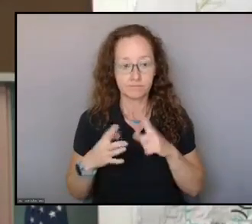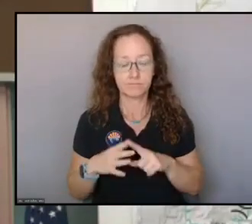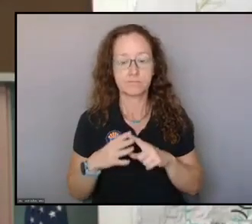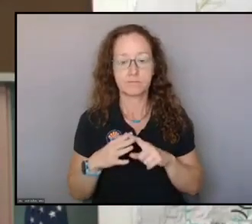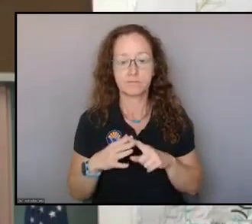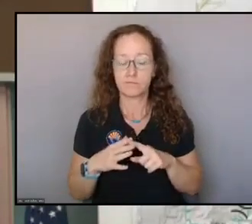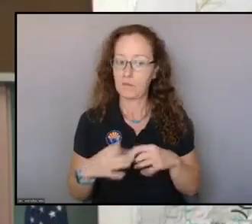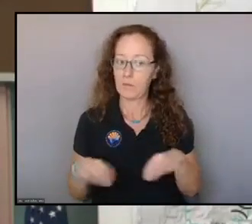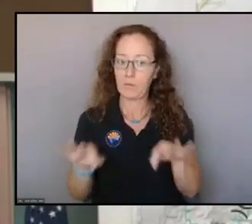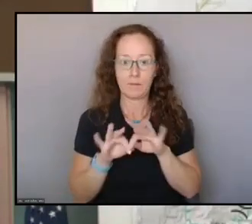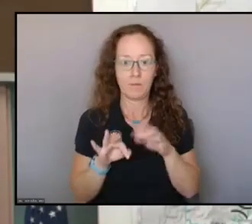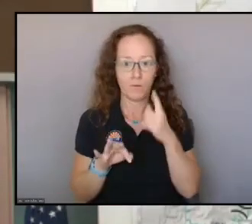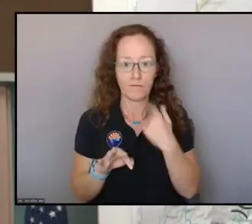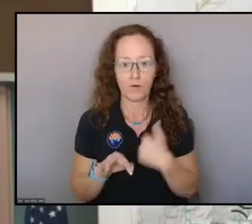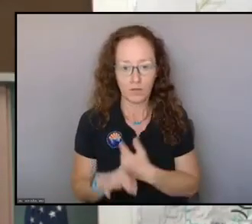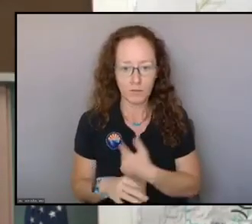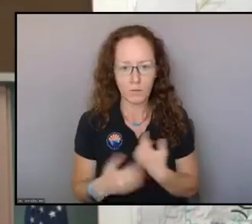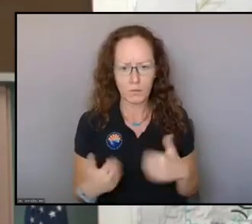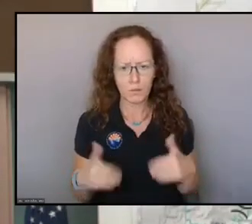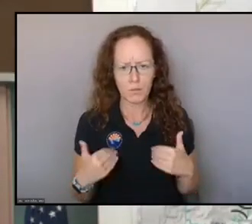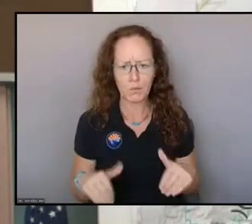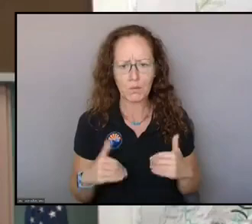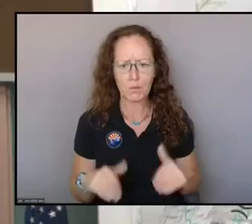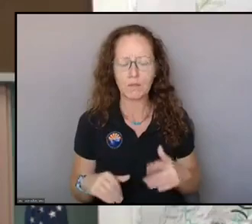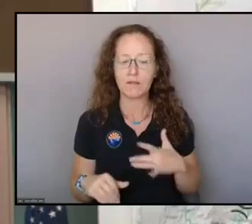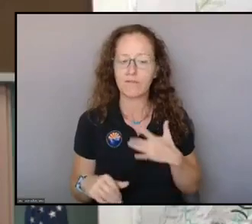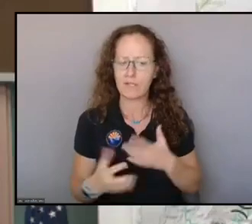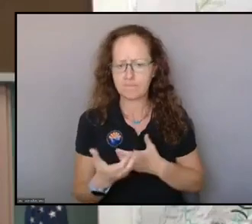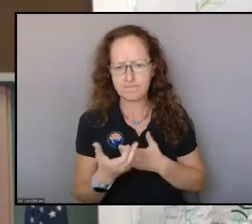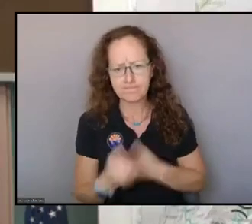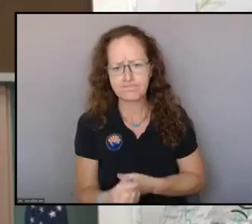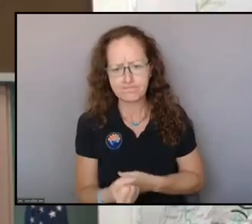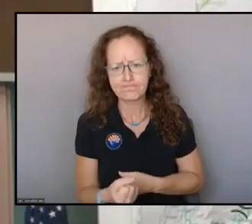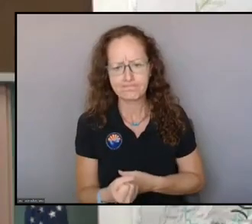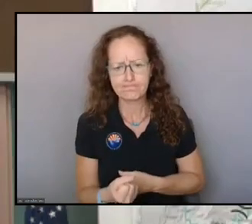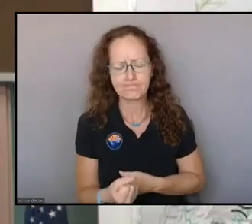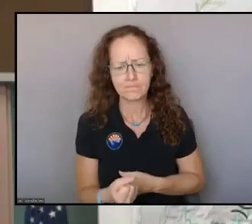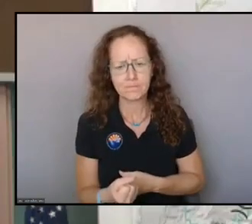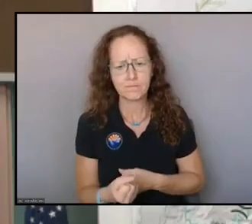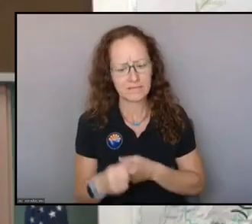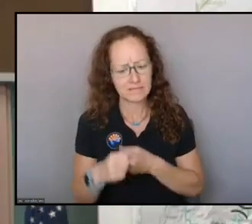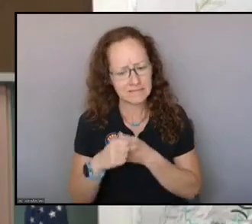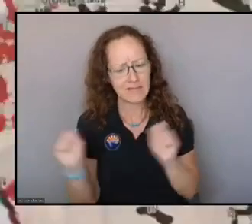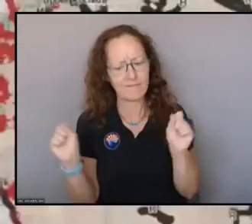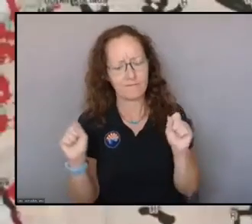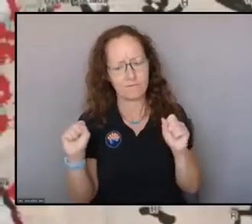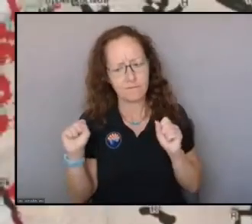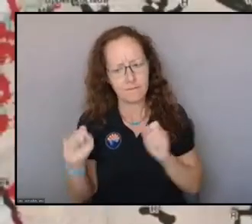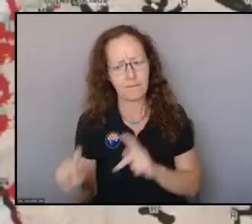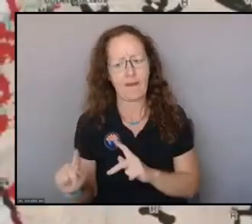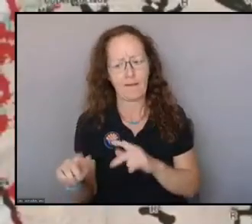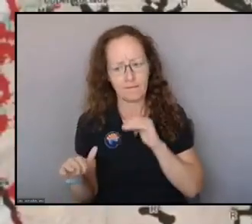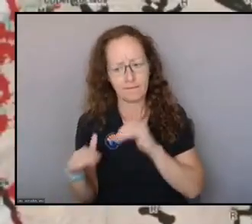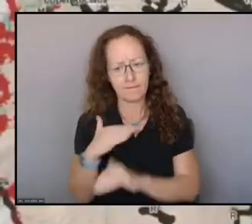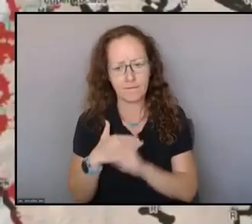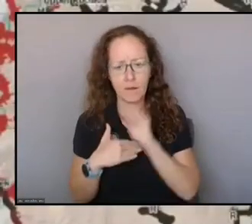IS VERY IMPORTANT FOR US IN TERMS OF REALLY BEING SURE THAT THAT AREA IS GOING TO BE SAFE FOR REPOPULATION AND